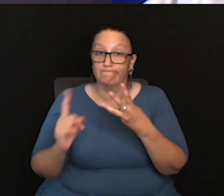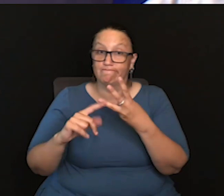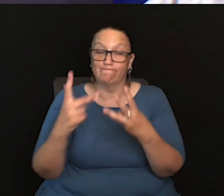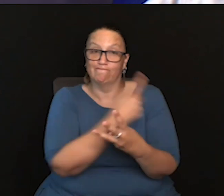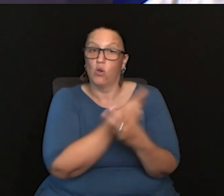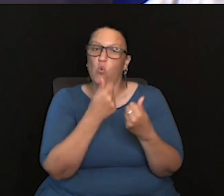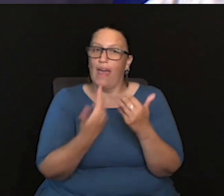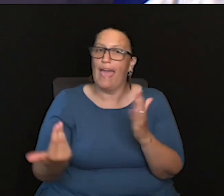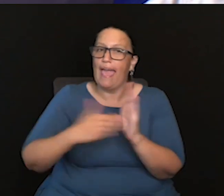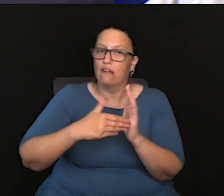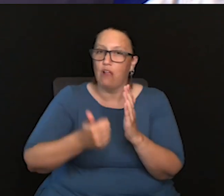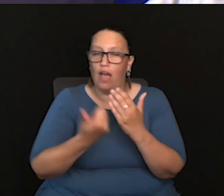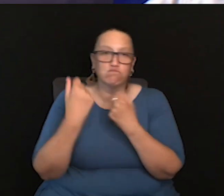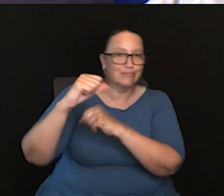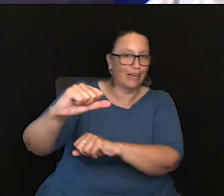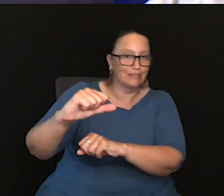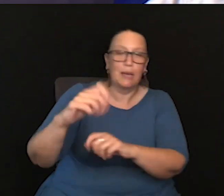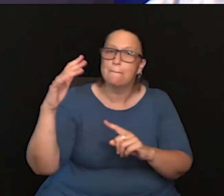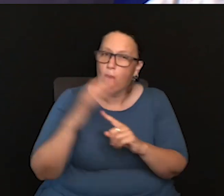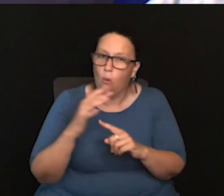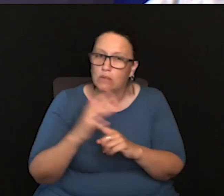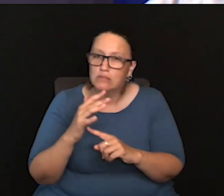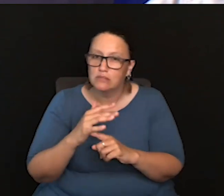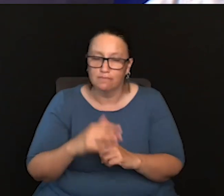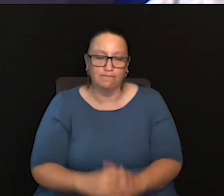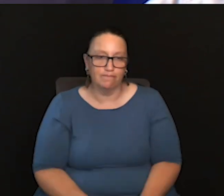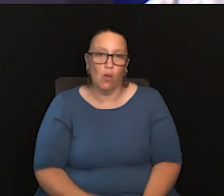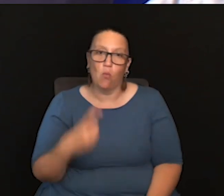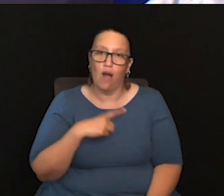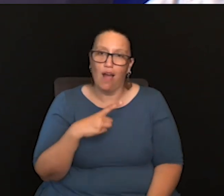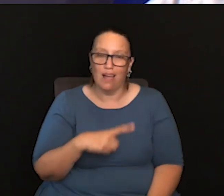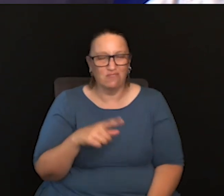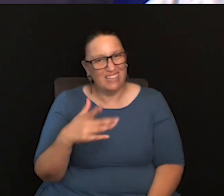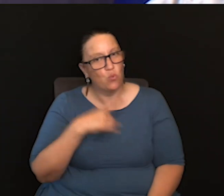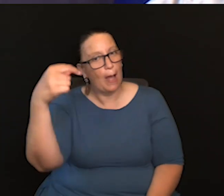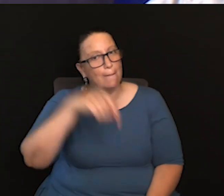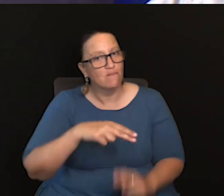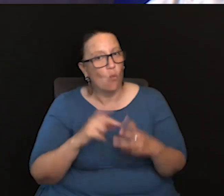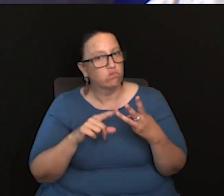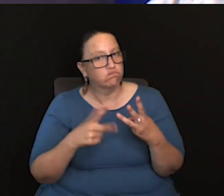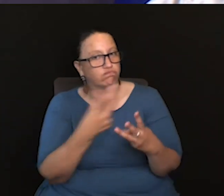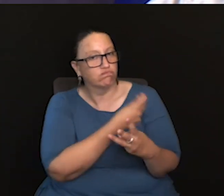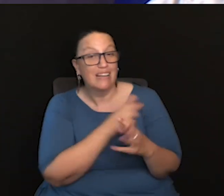and, again, this reinforces the importance of everyone getting their booster doses at three months. And particularly,